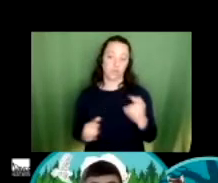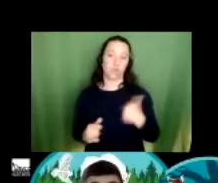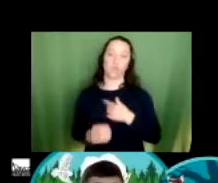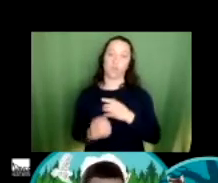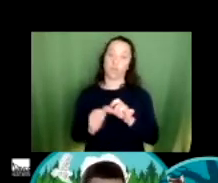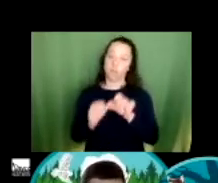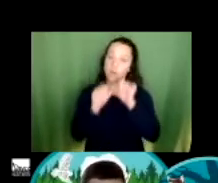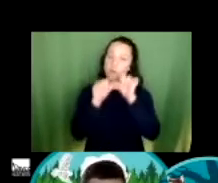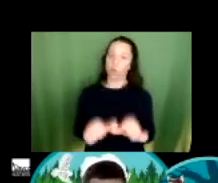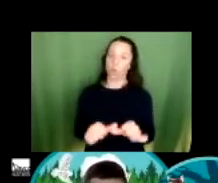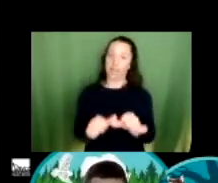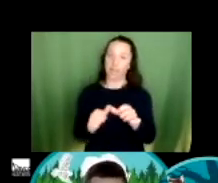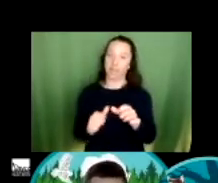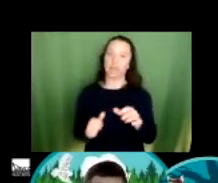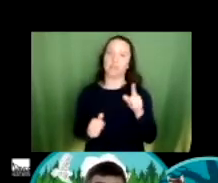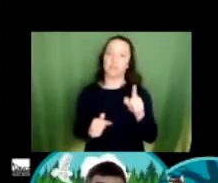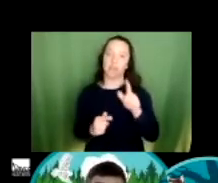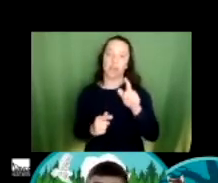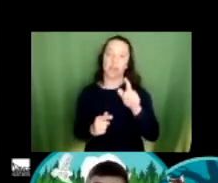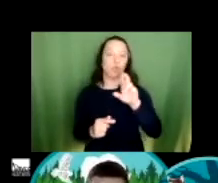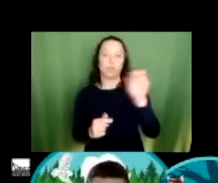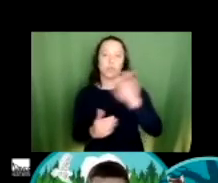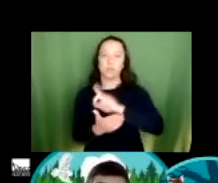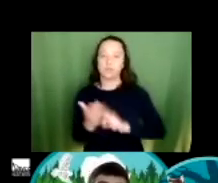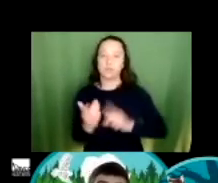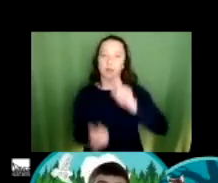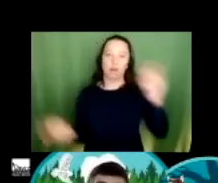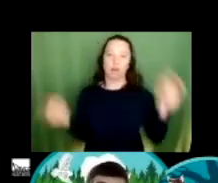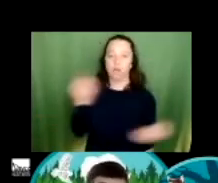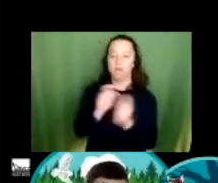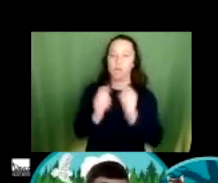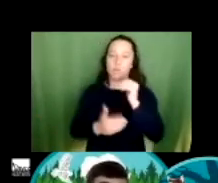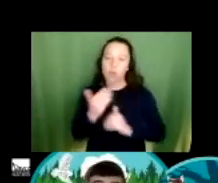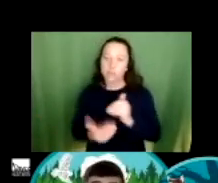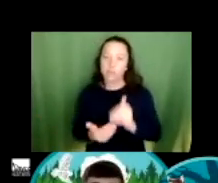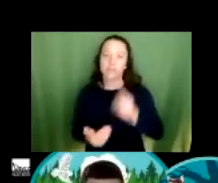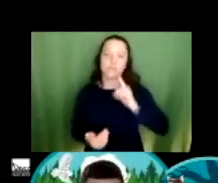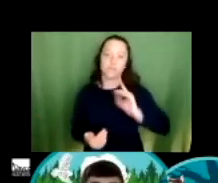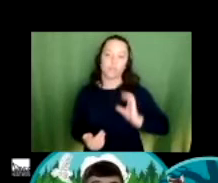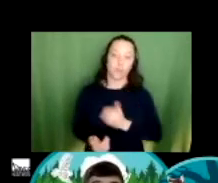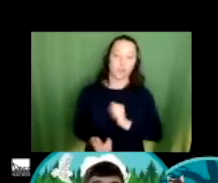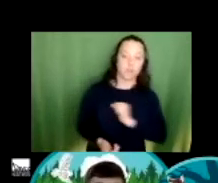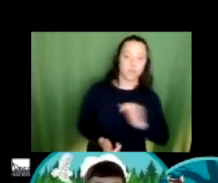rapid redesign process for our staff and volunteers, and docents are going through